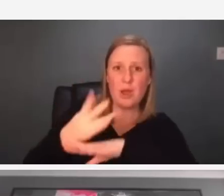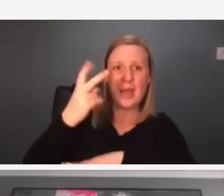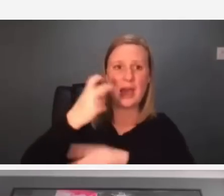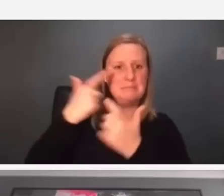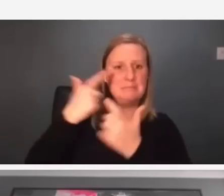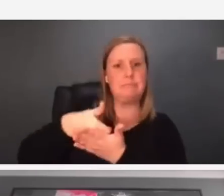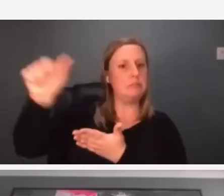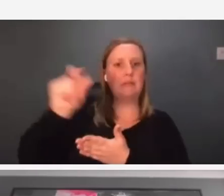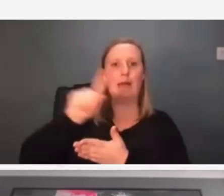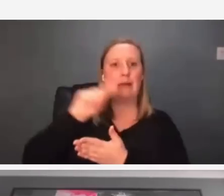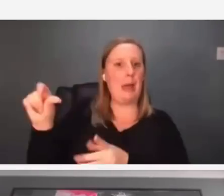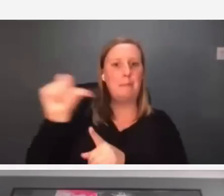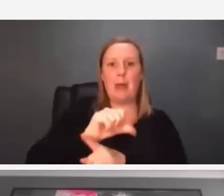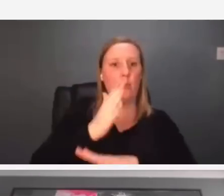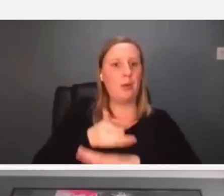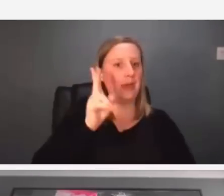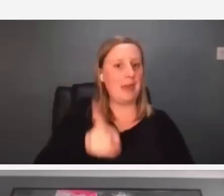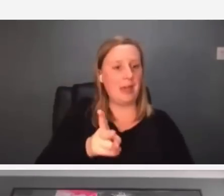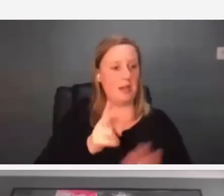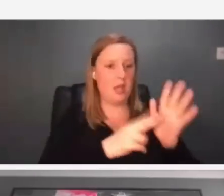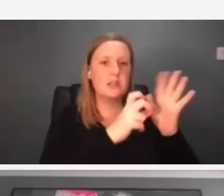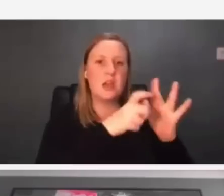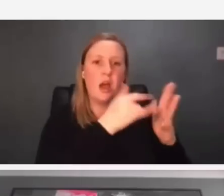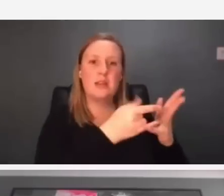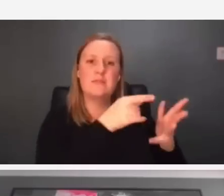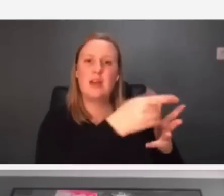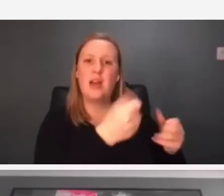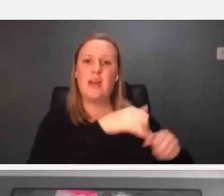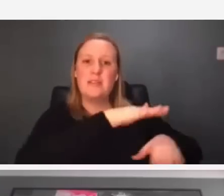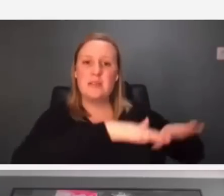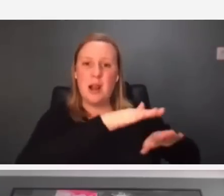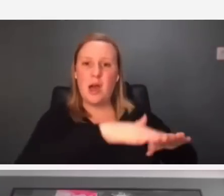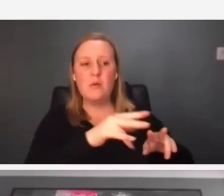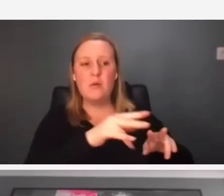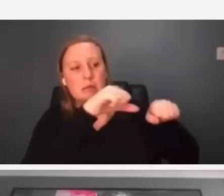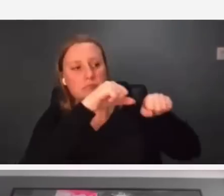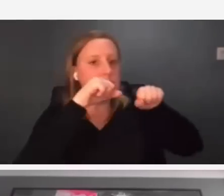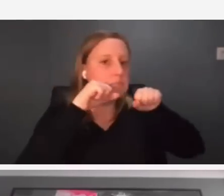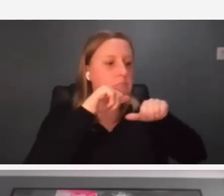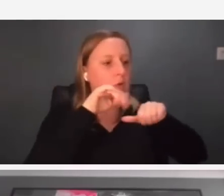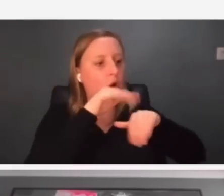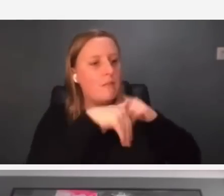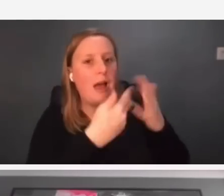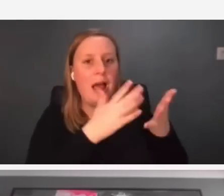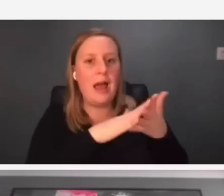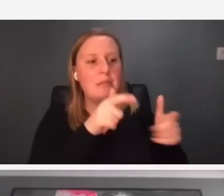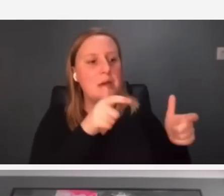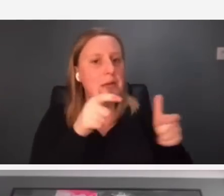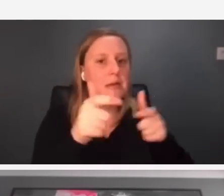We're looking to the NDIS about how they regulate workers. So on a number of fronts we're definitely looking to